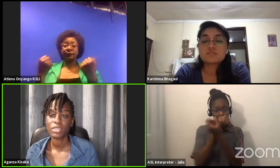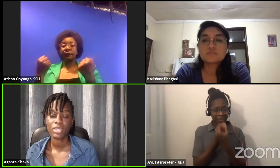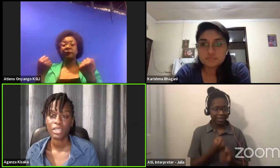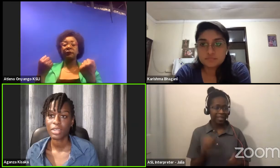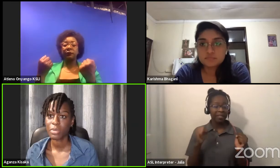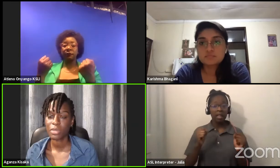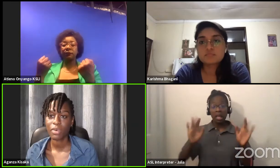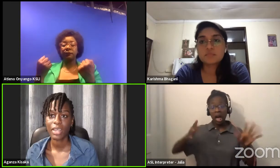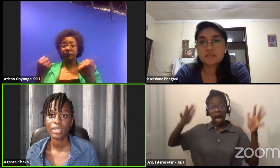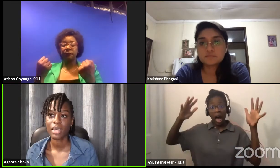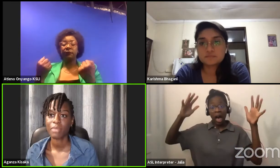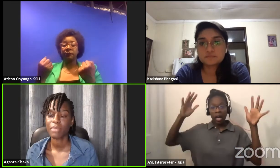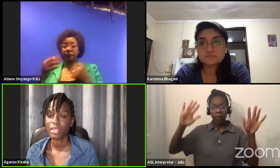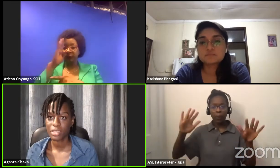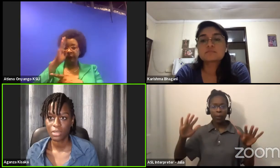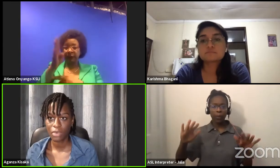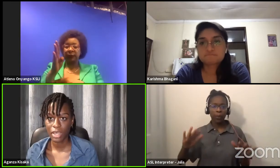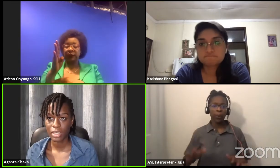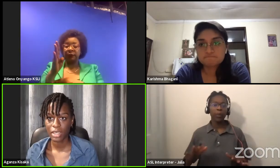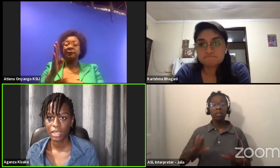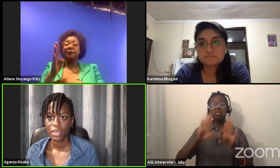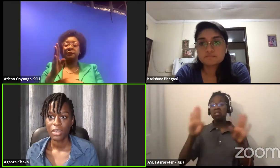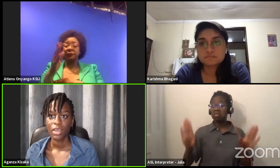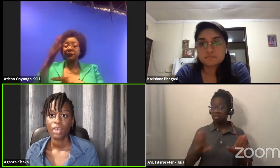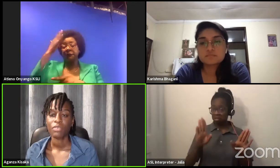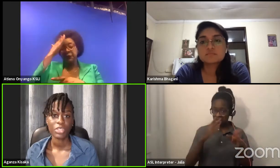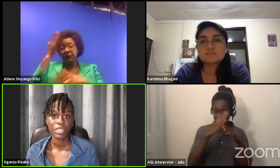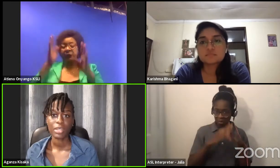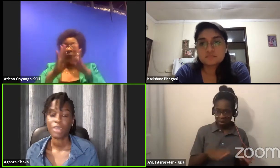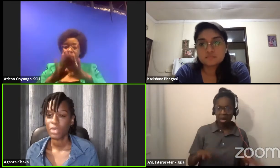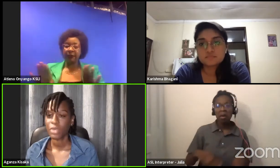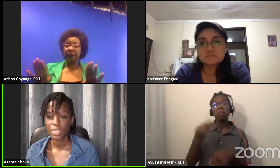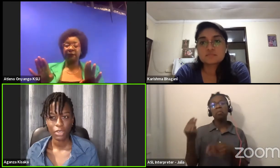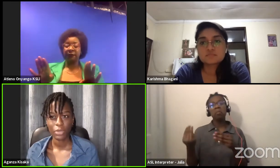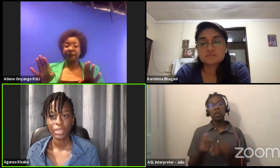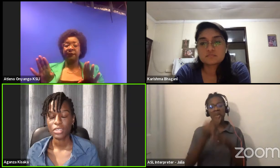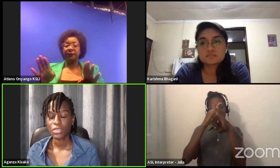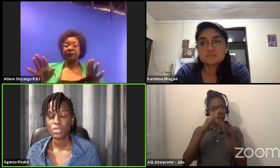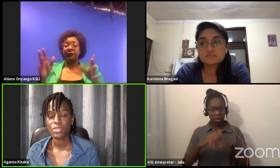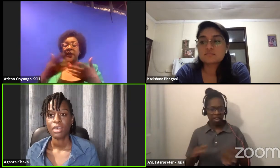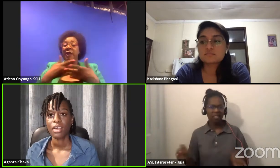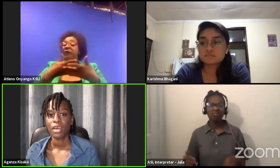Sunday was the quiet day, Monday's a quiet day. Of course, that everyone is following the news